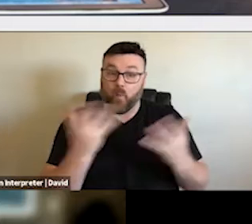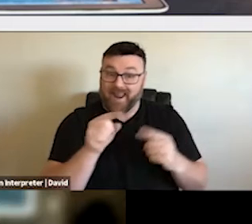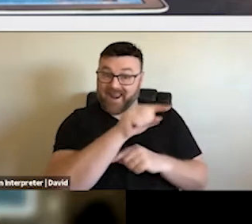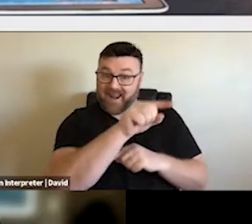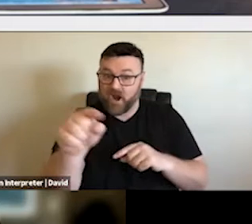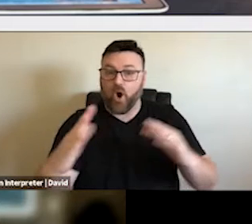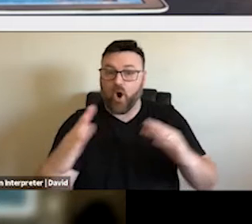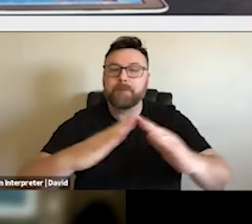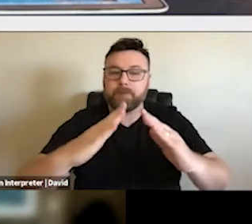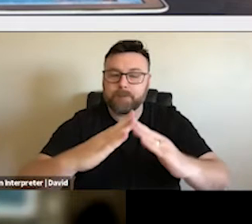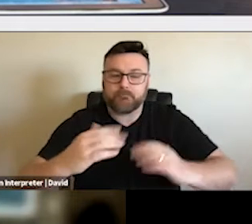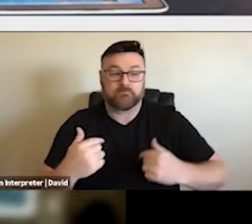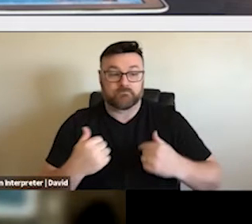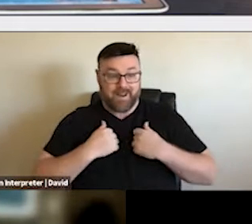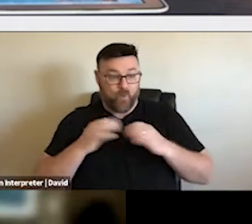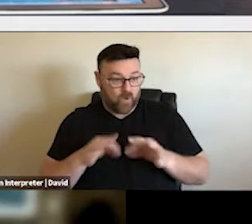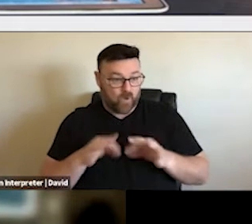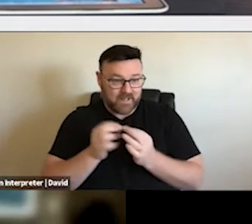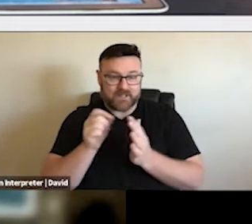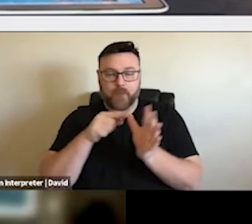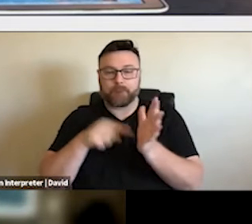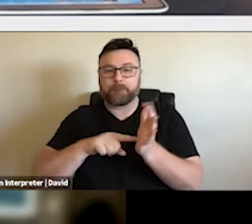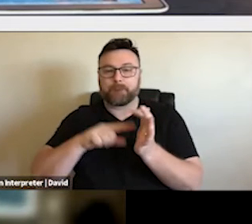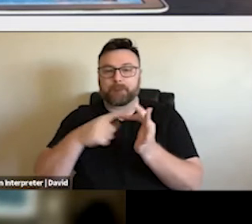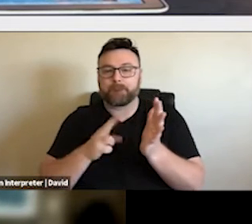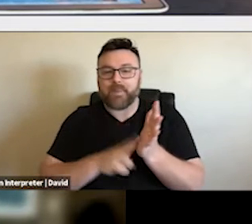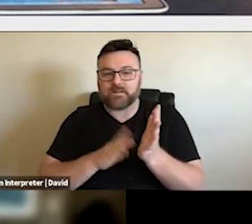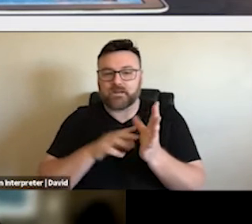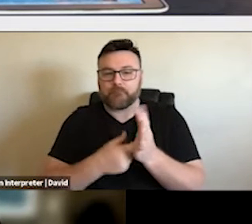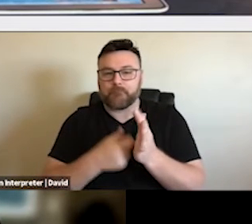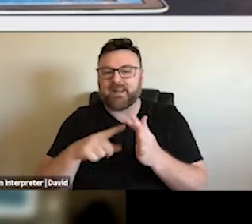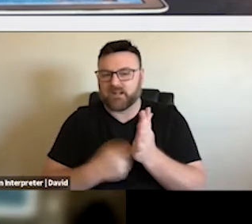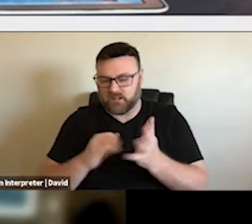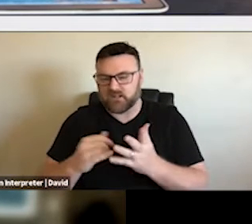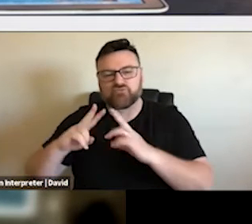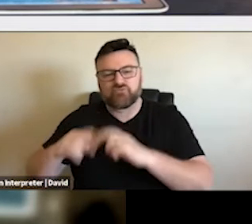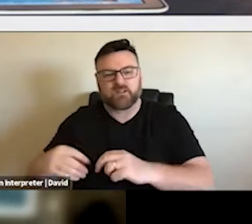Here at patent makers we are here in the thick of analyzing some new data that we have hot